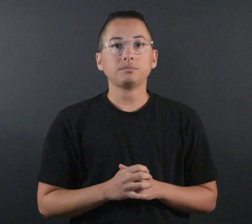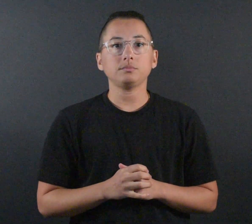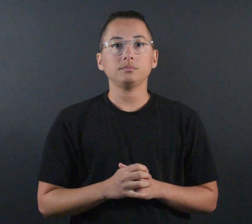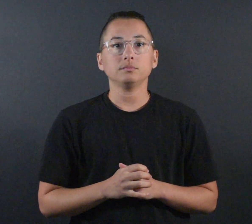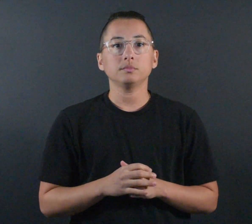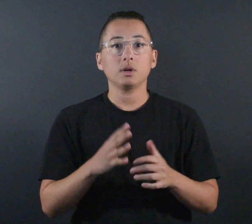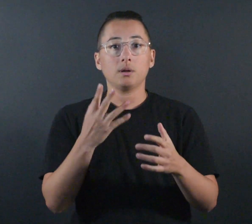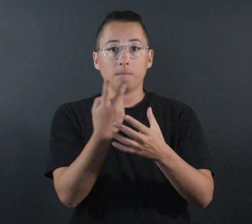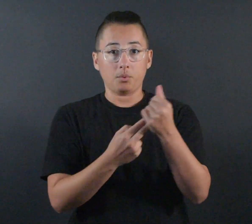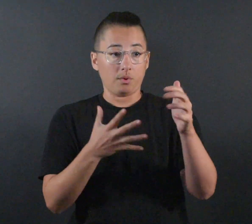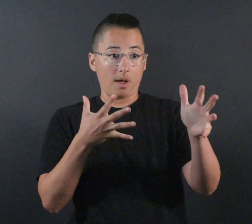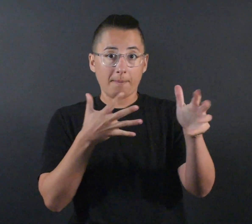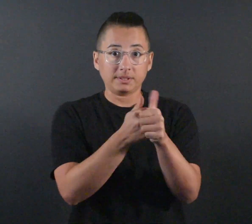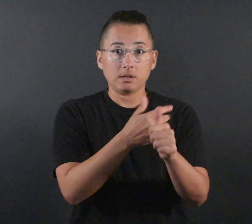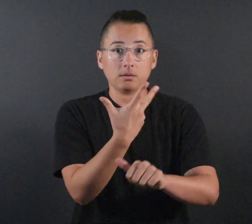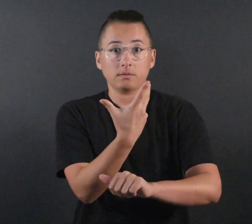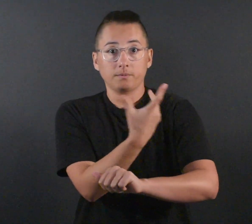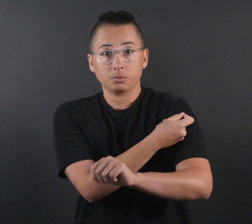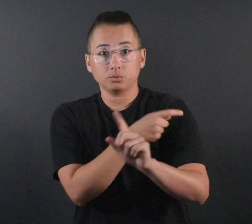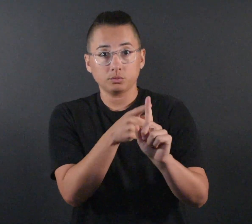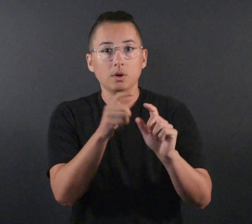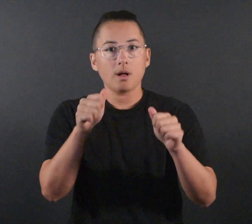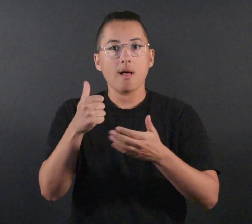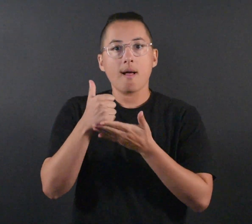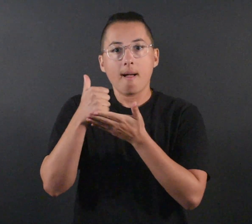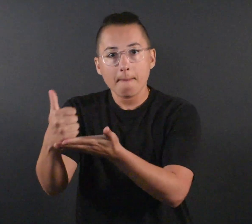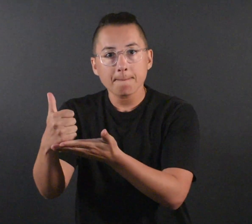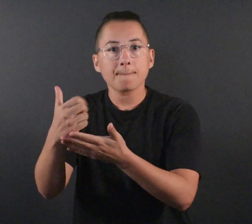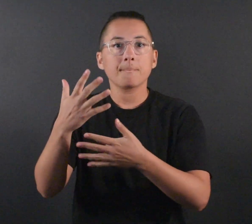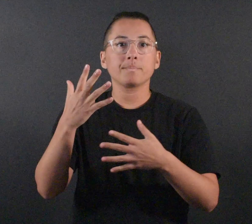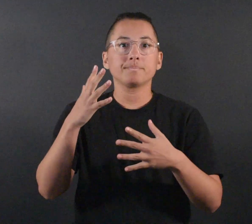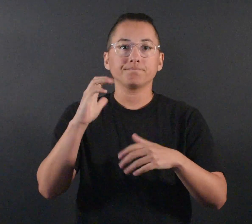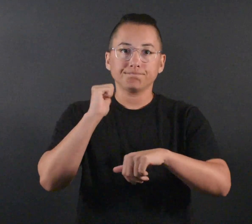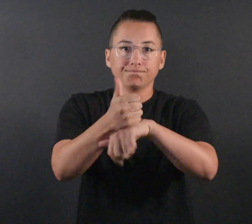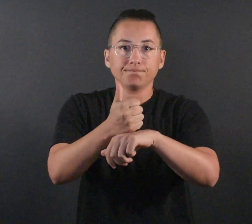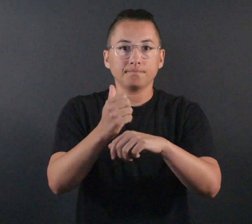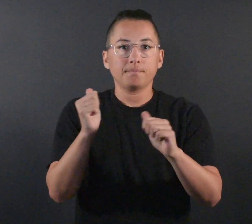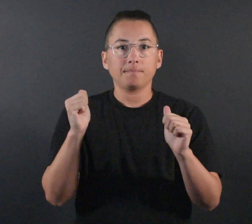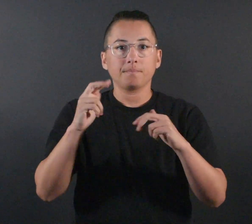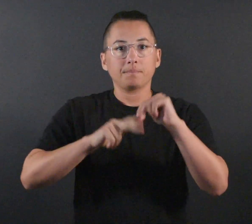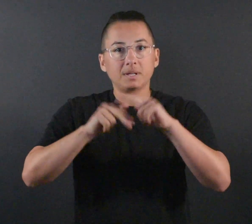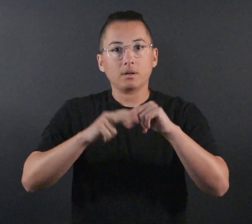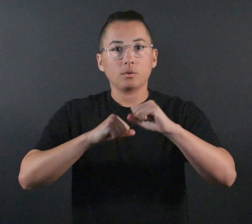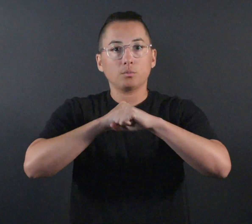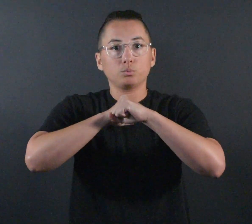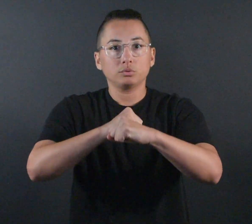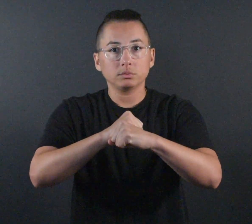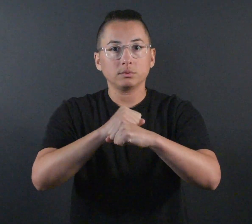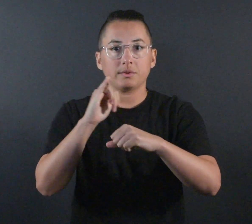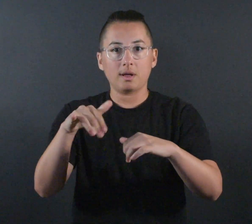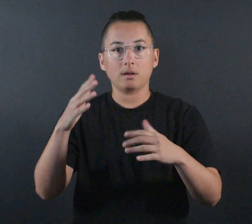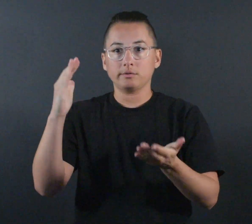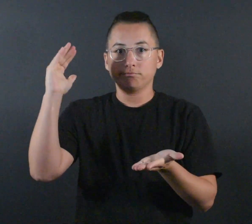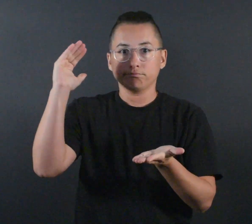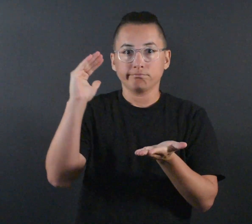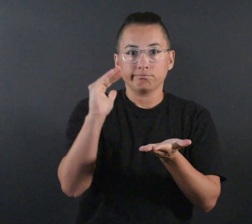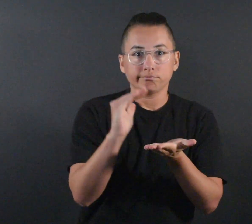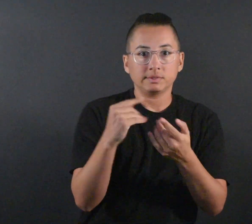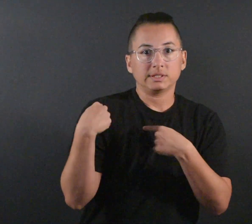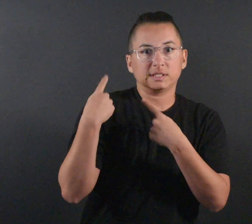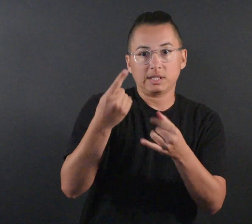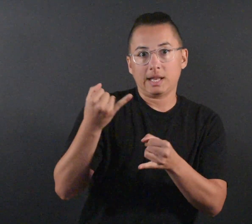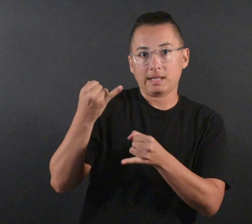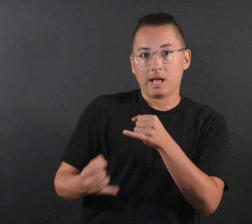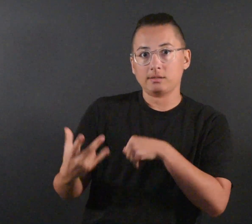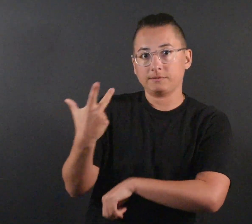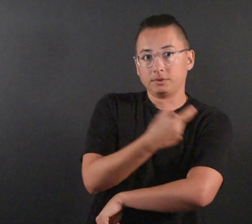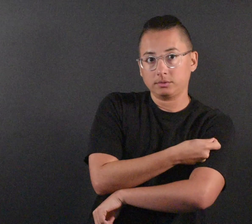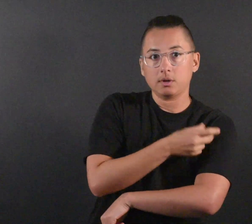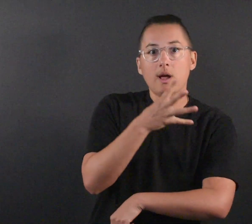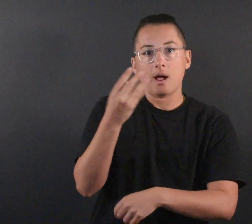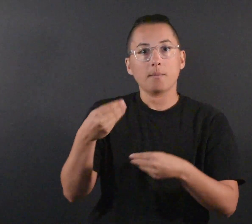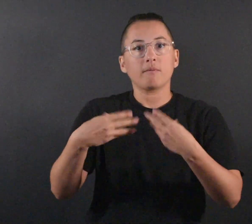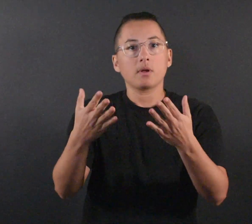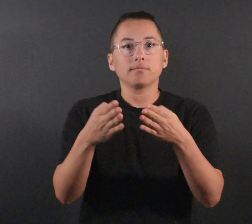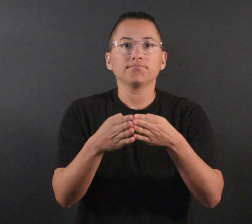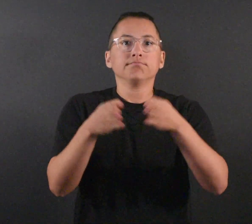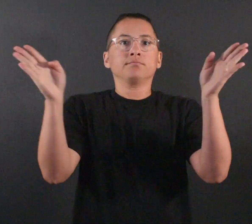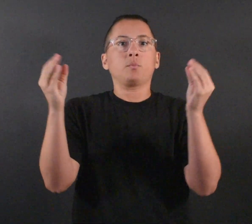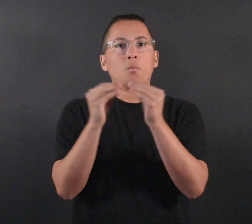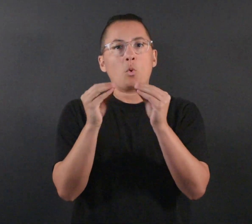(BA.4 and BA.5). Updated COVID-19 boosters can both help restore protection that has decreased